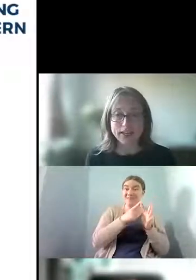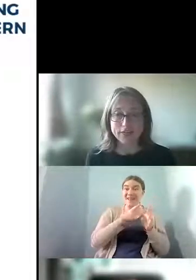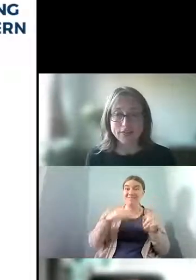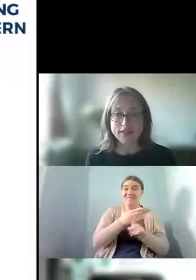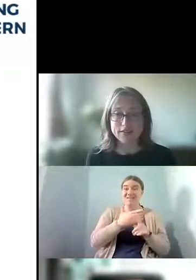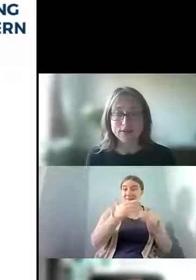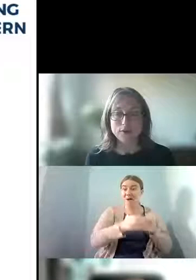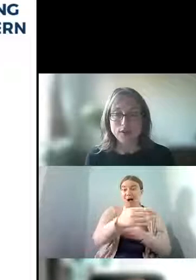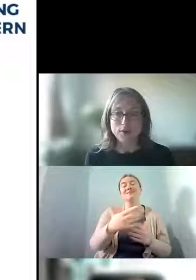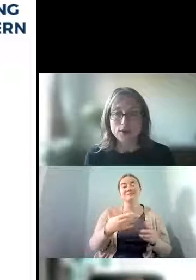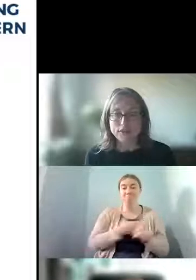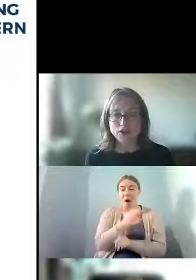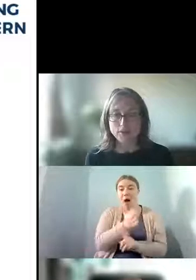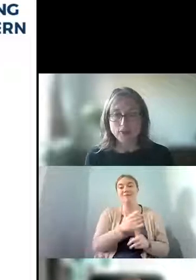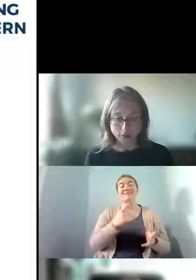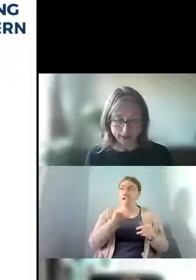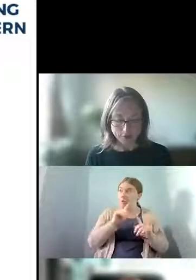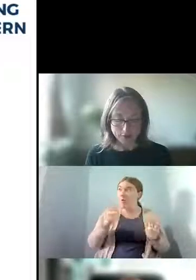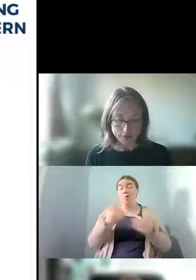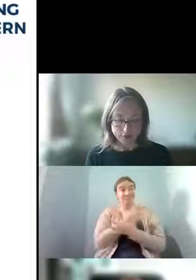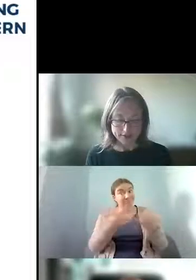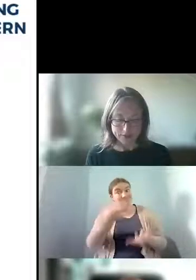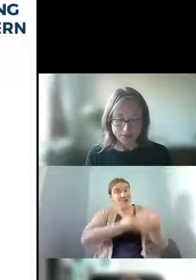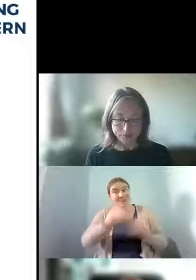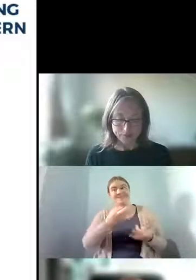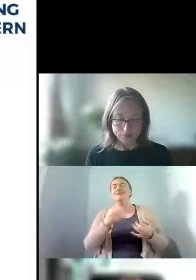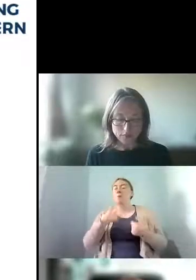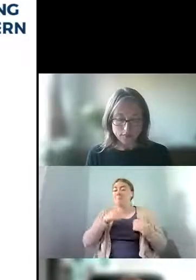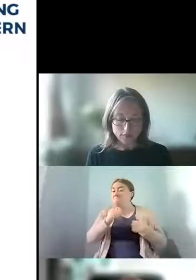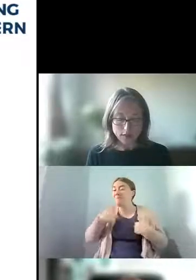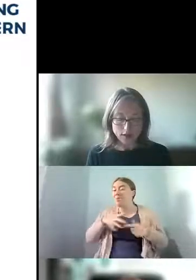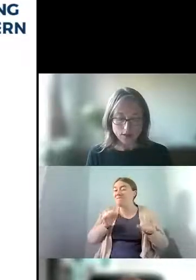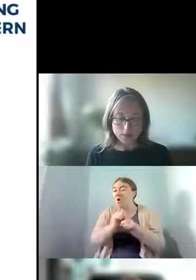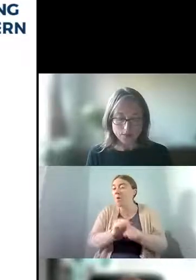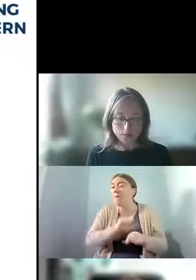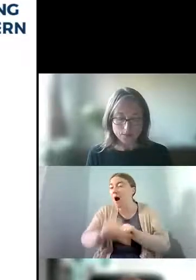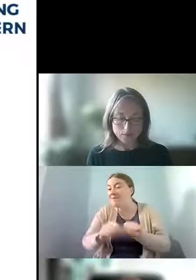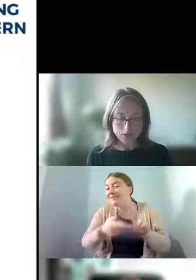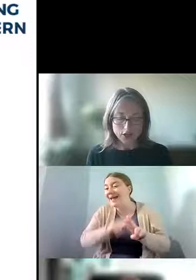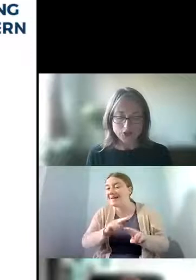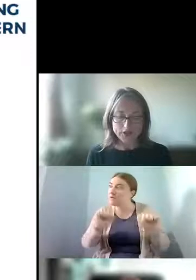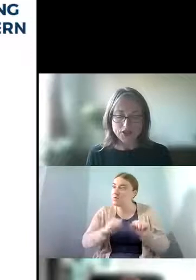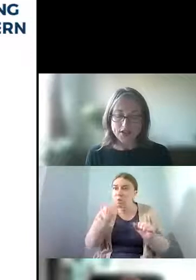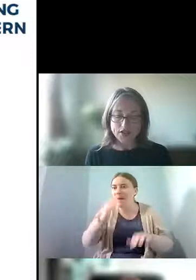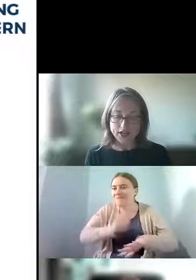evening so we might have to do a bit of following up afterwards um during the screen sharing you